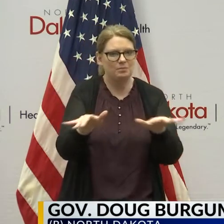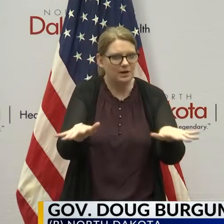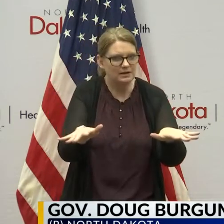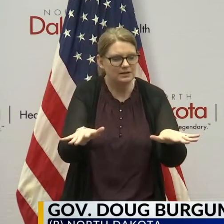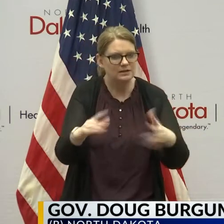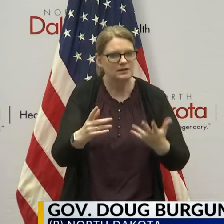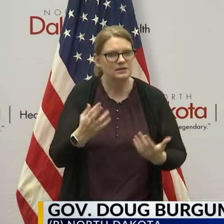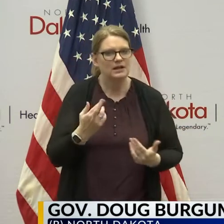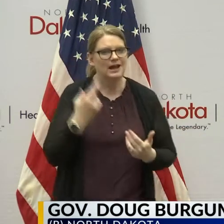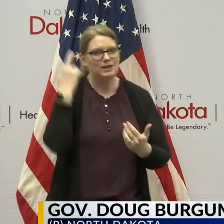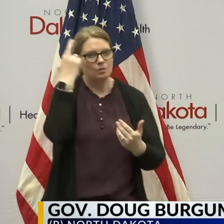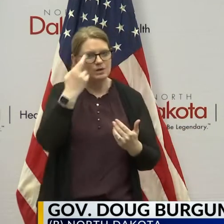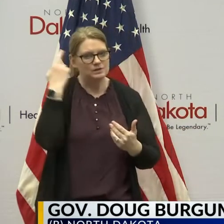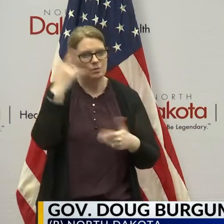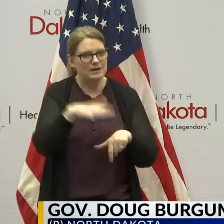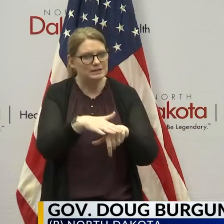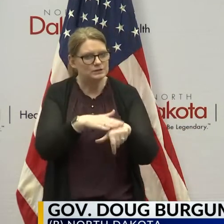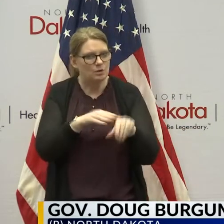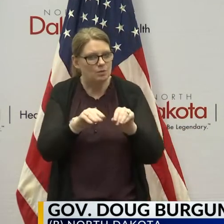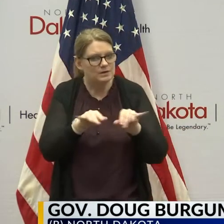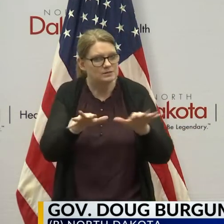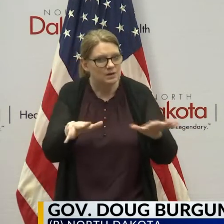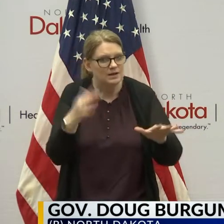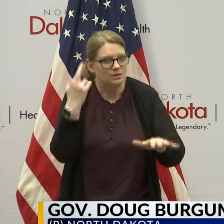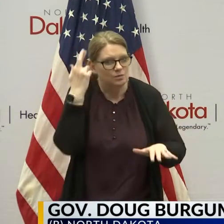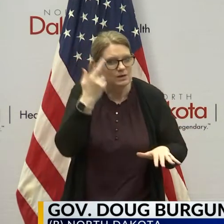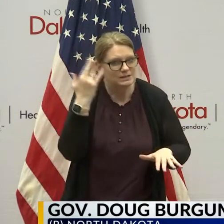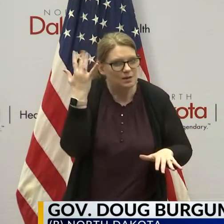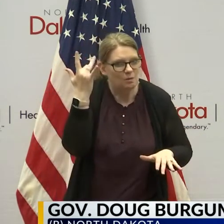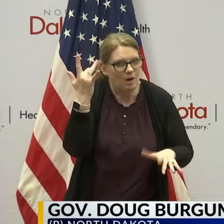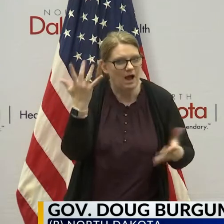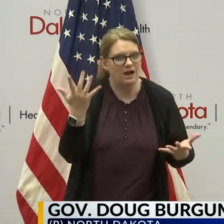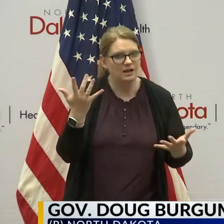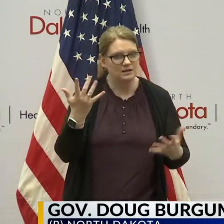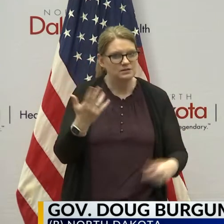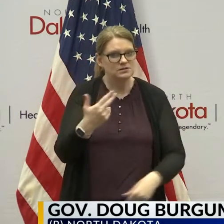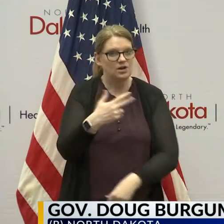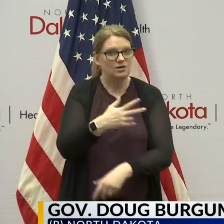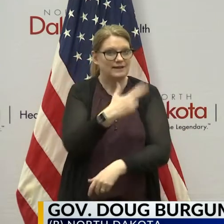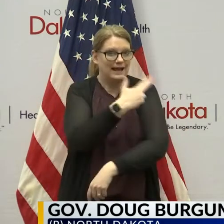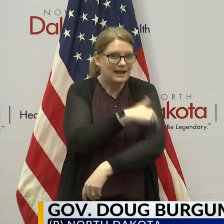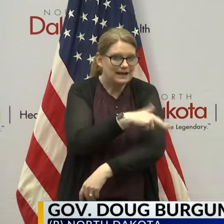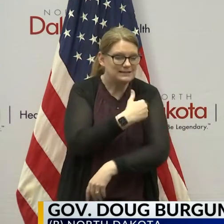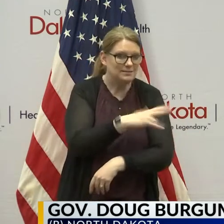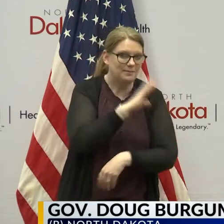IT IS DESIGNED TO TRY TO SLOW THE SPREAD HERE THAT IS WHAT IT IS DESIGNED TO DO.